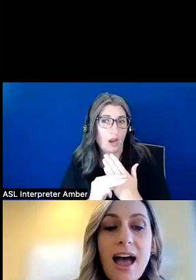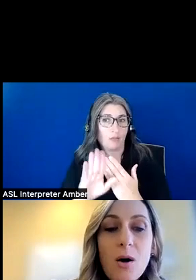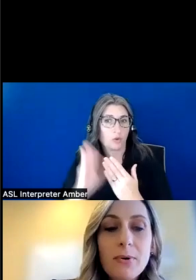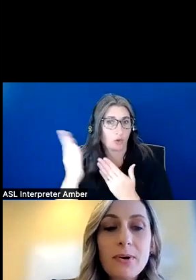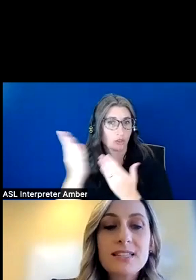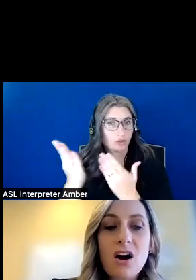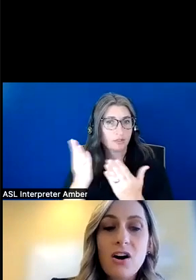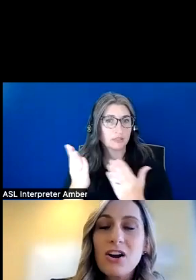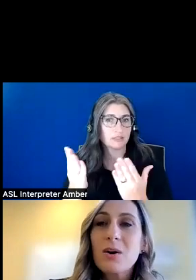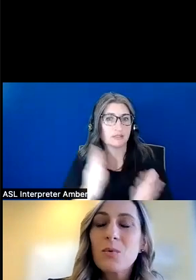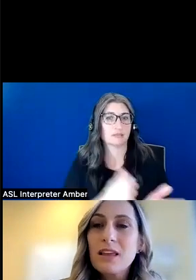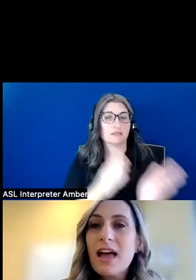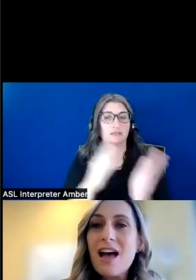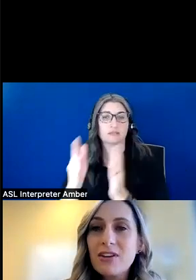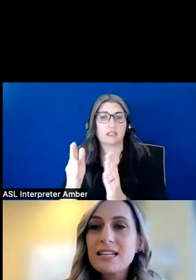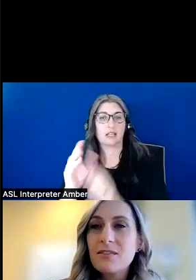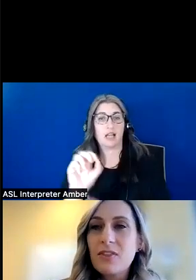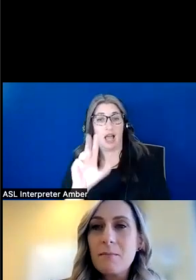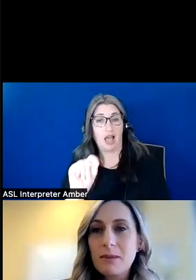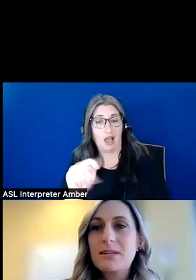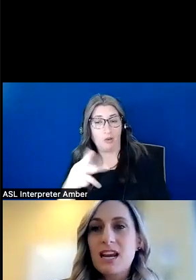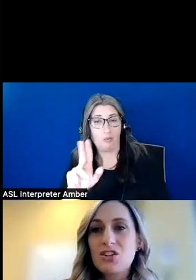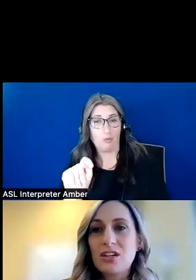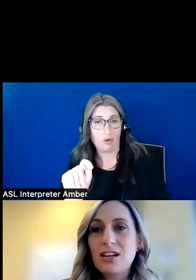The outputs are really the evidence of the implementation.